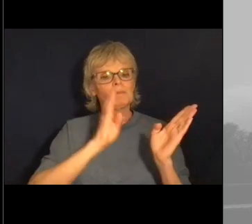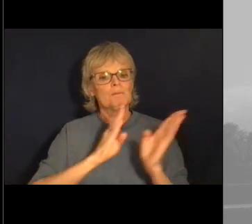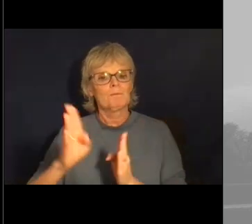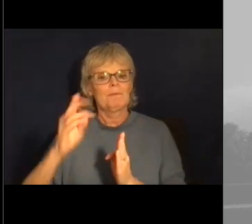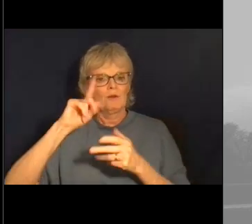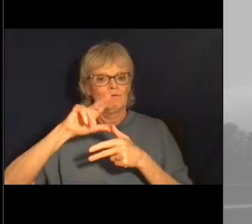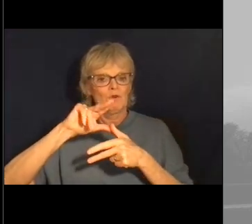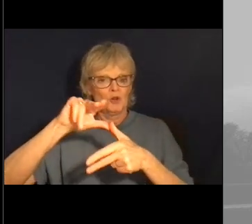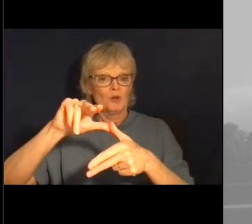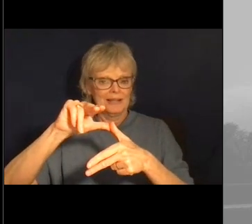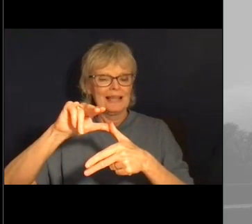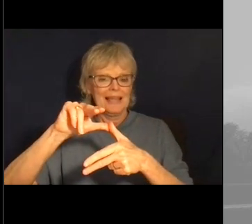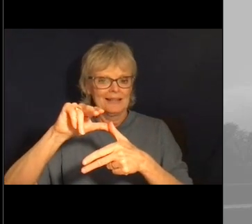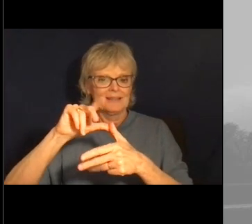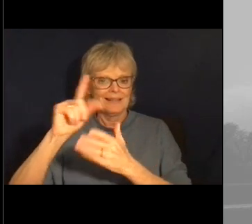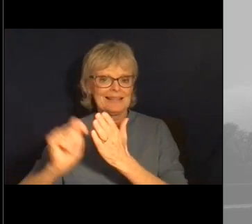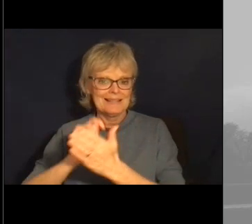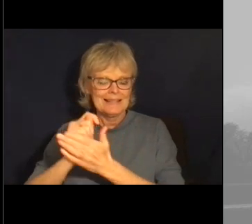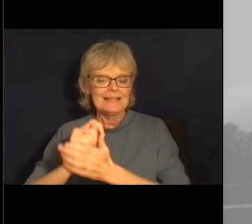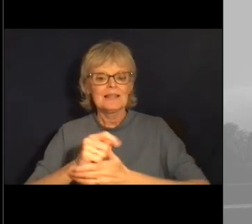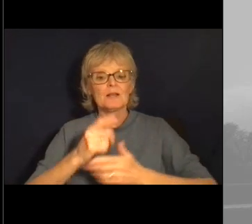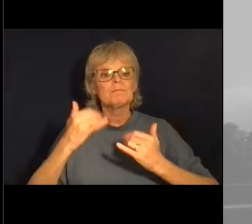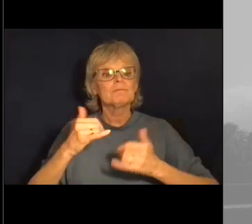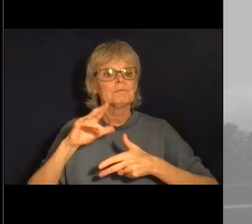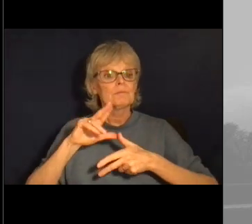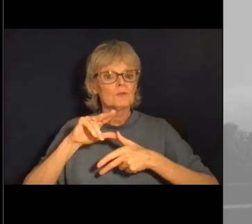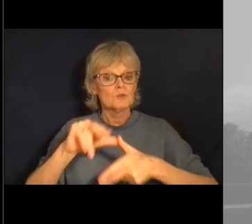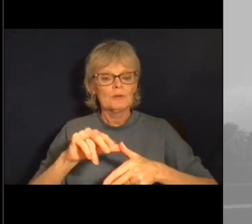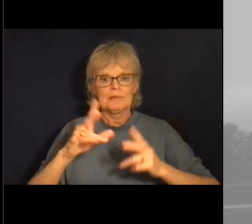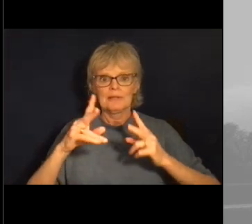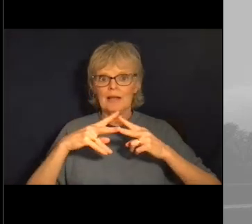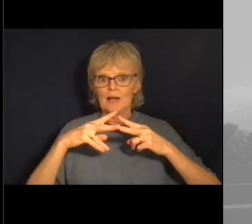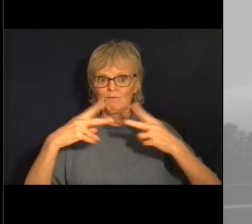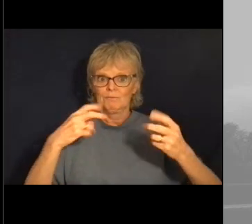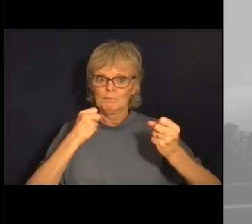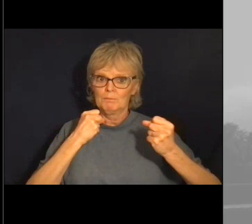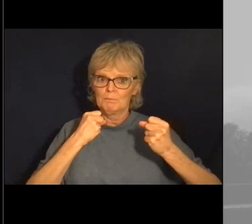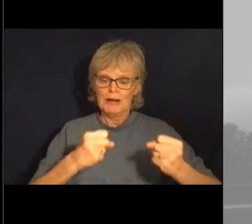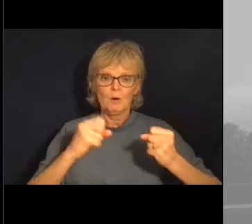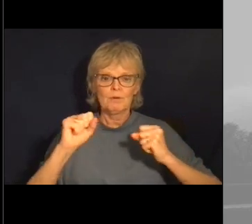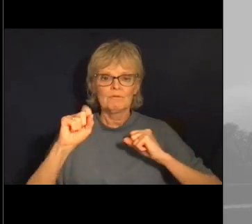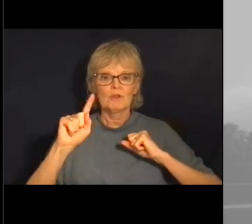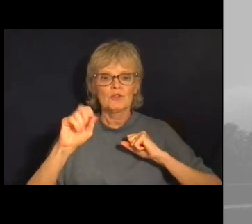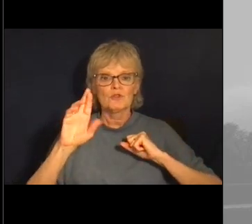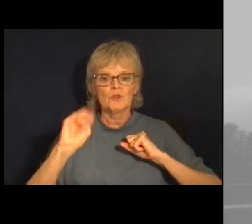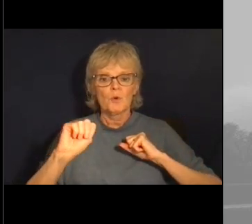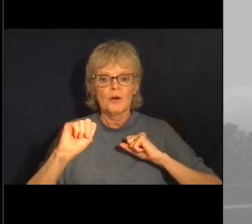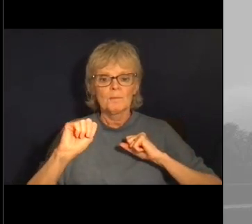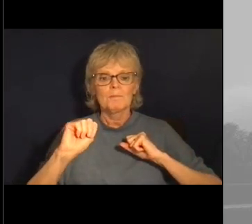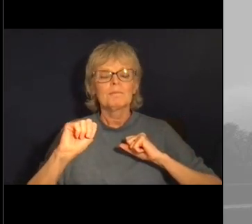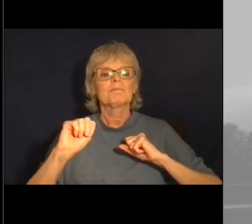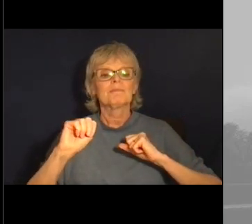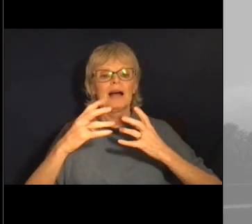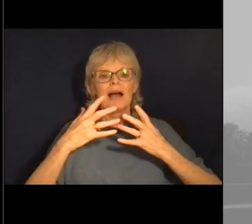a little bit of background on hurricanes. Hurricanes are extremely powerful storms, and it's basically a collection of a lot of storms